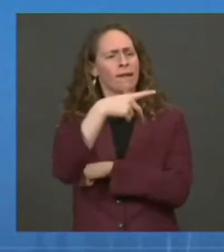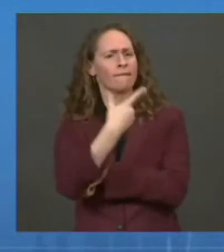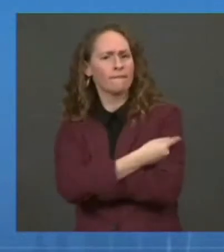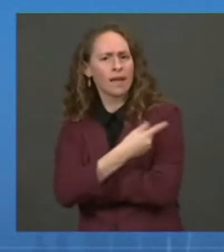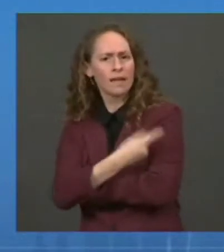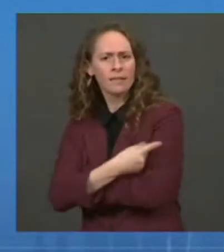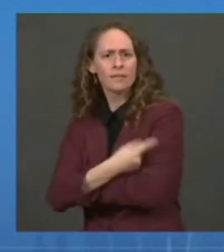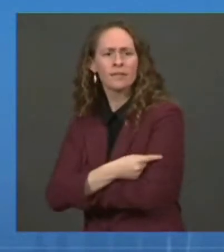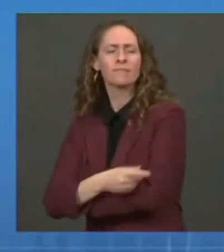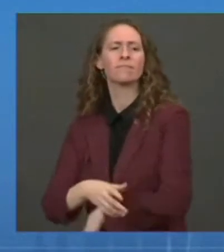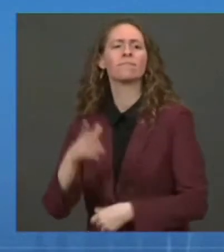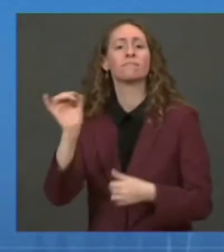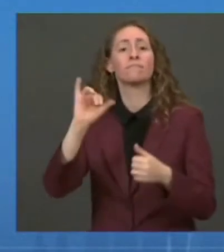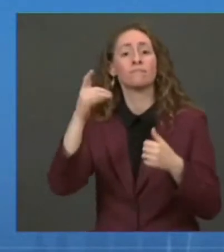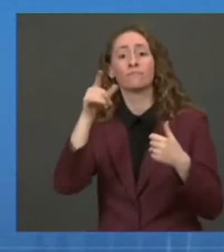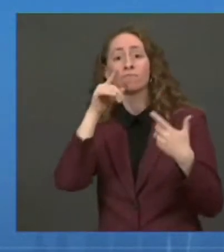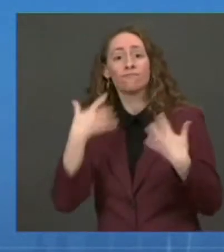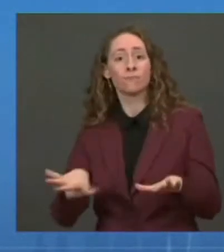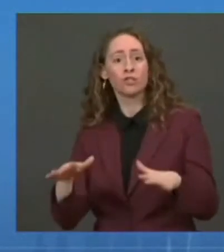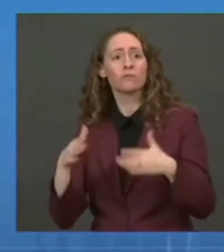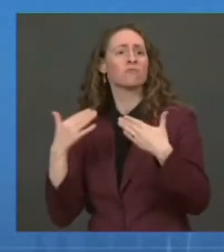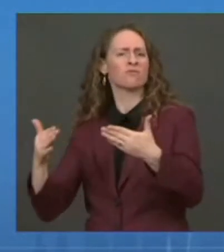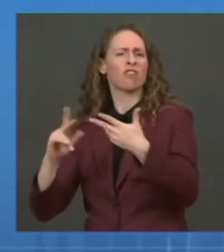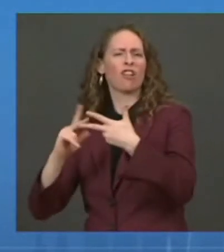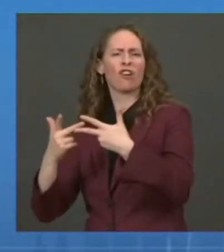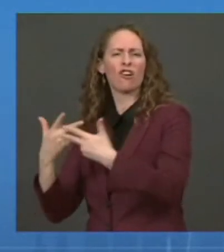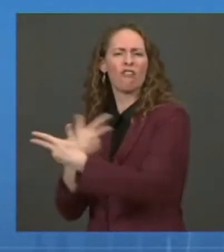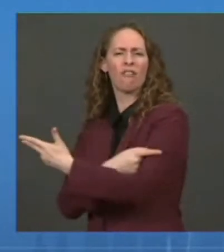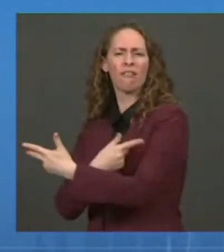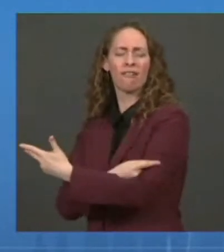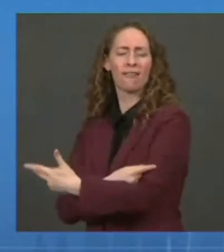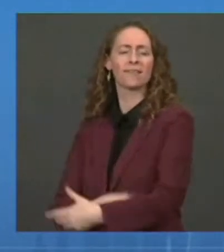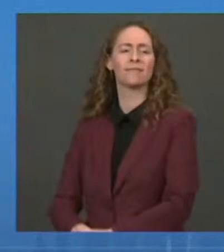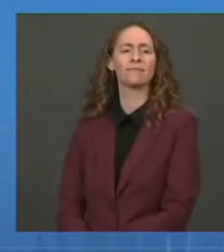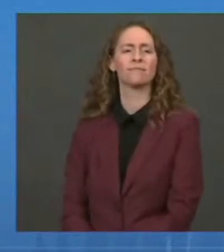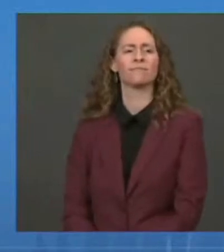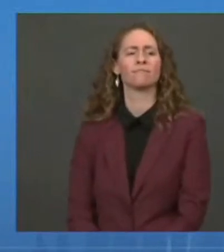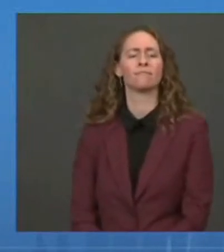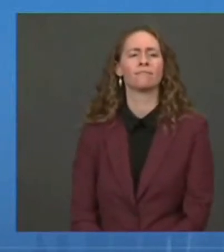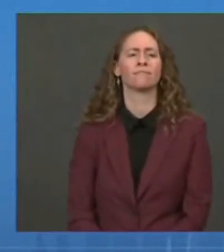VACCINATED IF YOU HAVE NOT